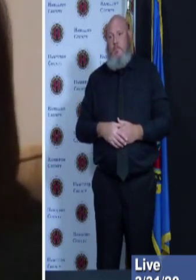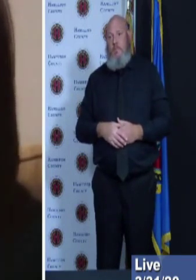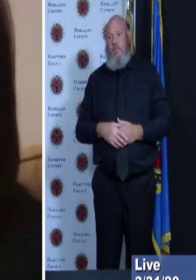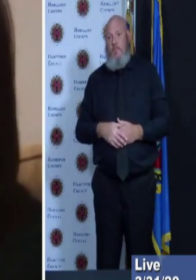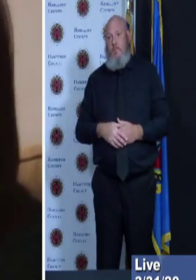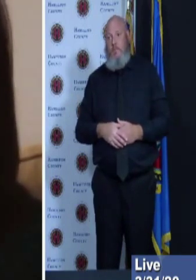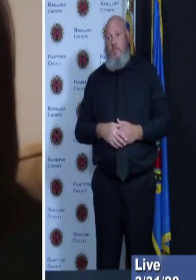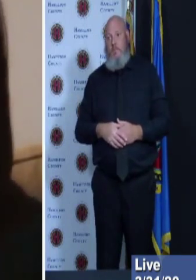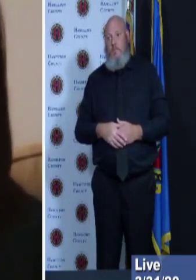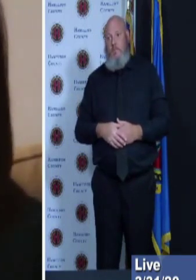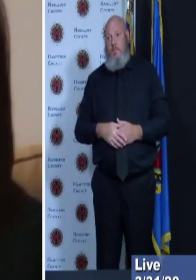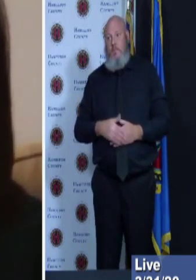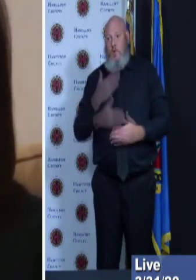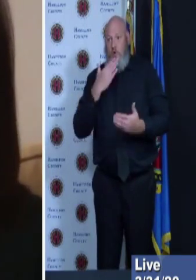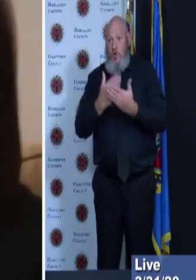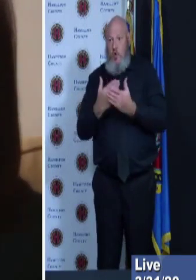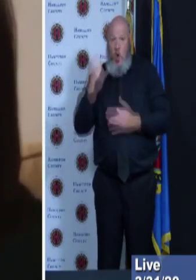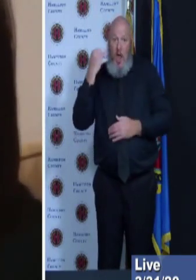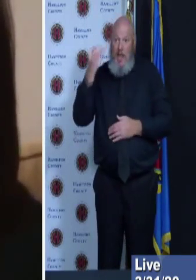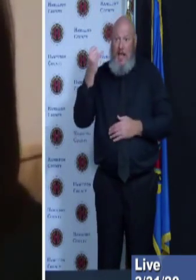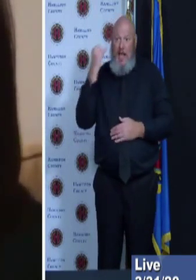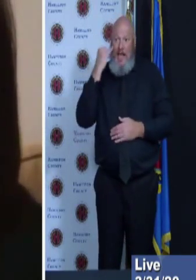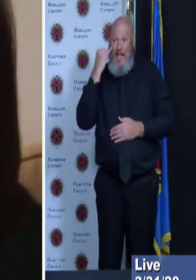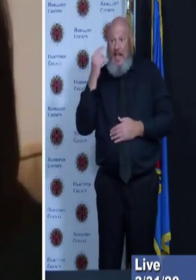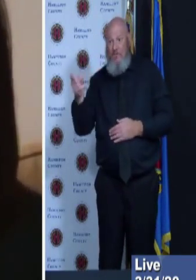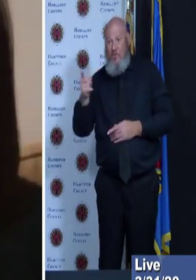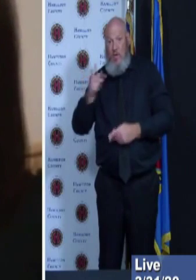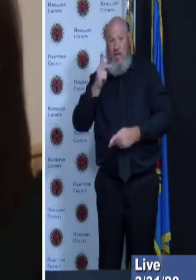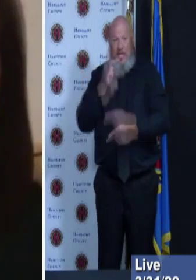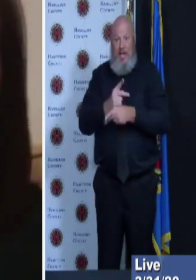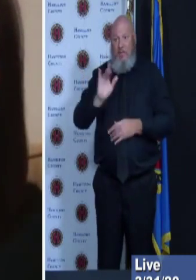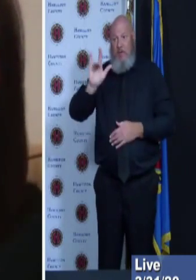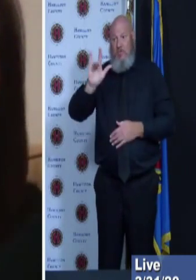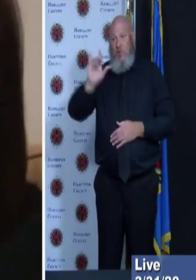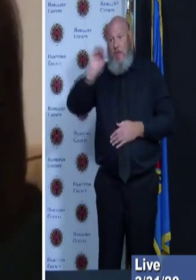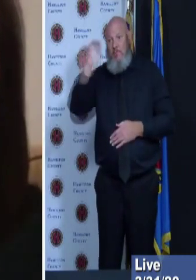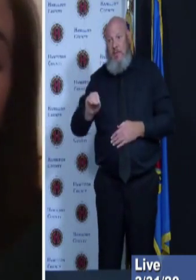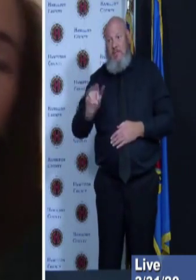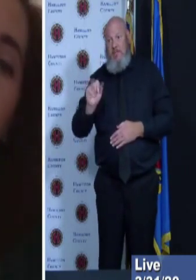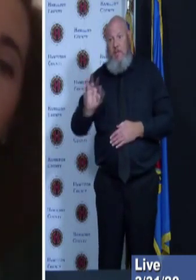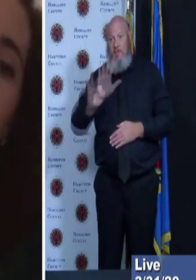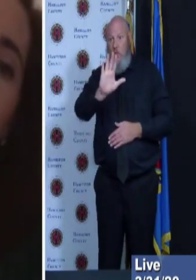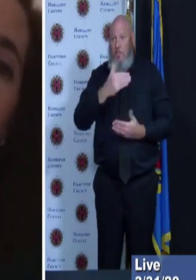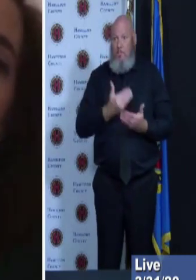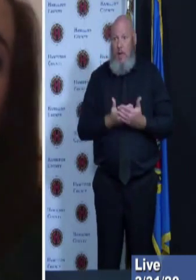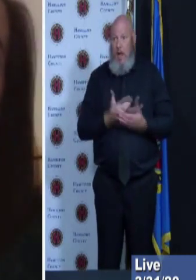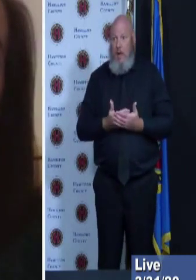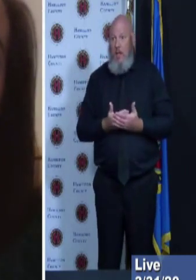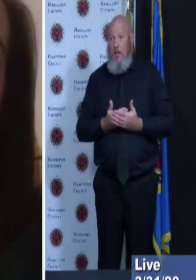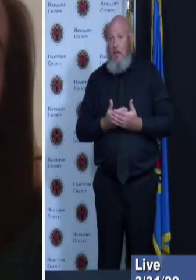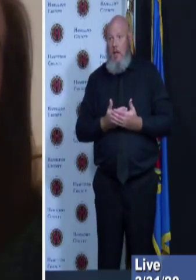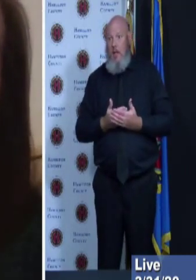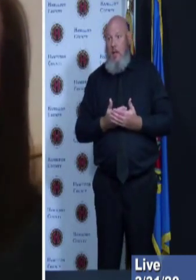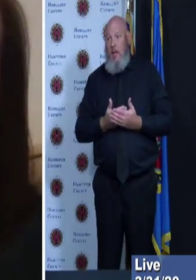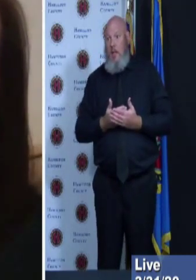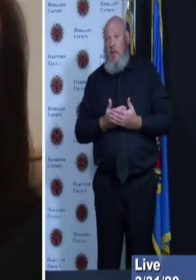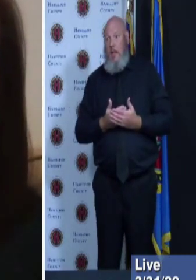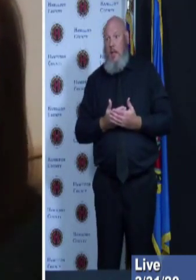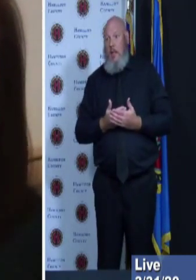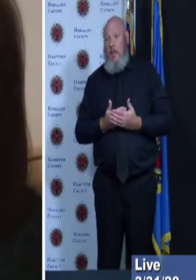I mean it would be even more of a loss of revenues is that a good thing that you guys brought that on to continue with the sales tax were I guess how does